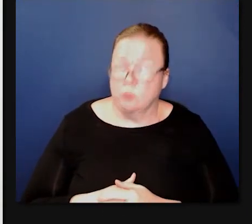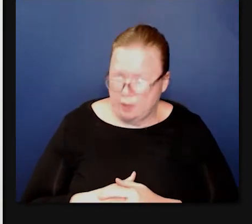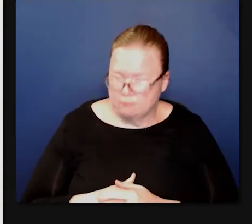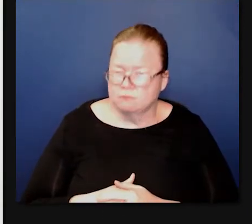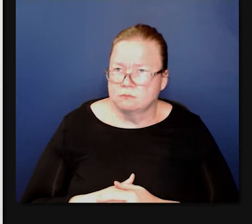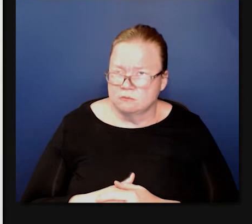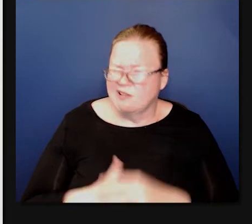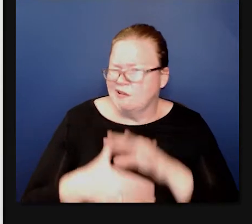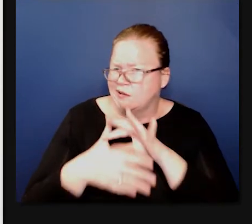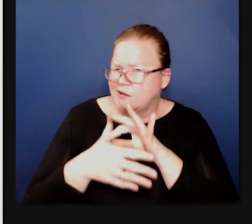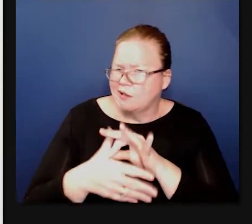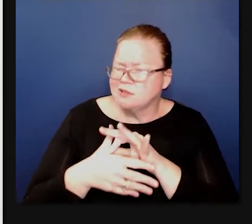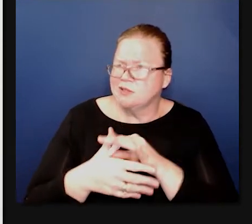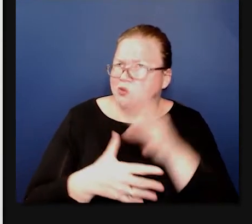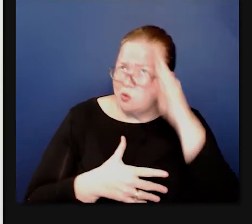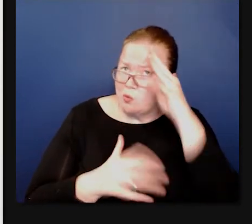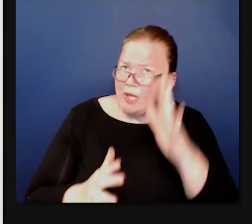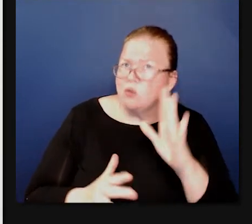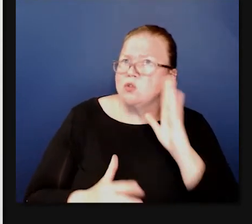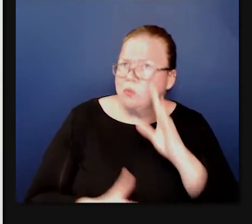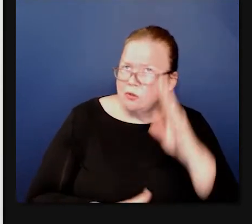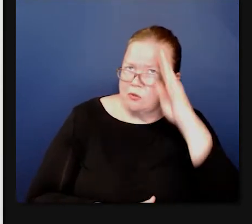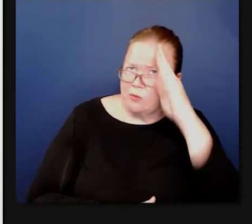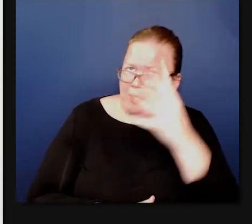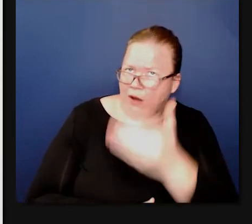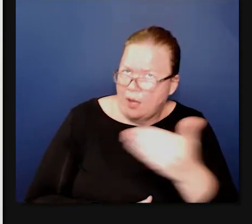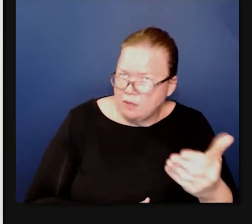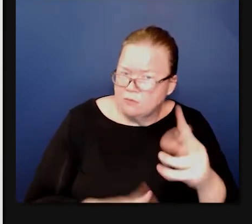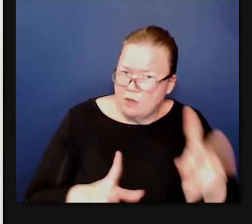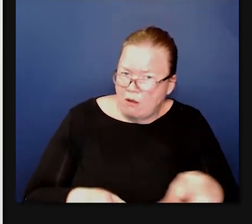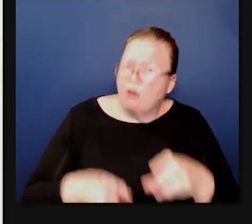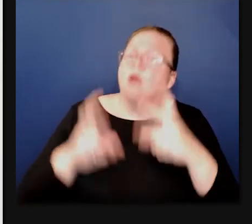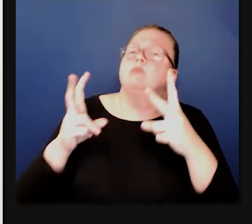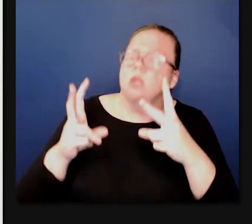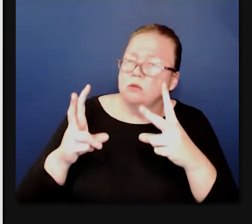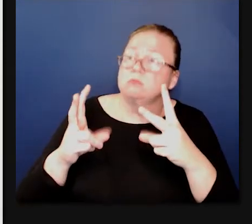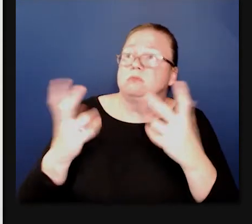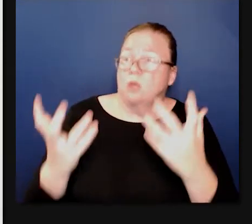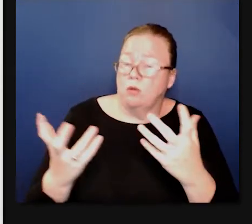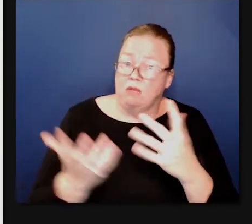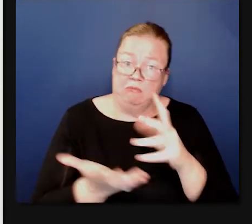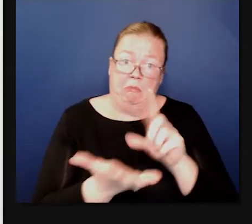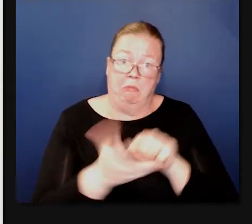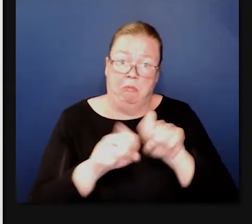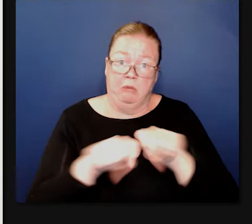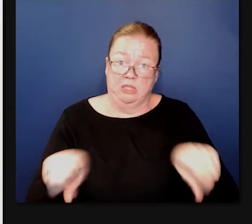So the content creators will create this items and upload them. Then it comes to publishing.